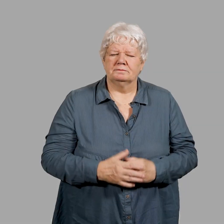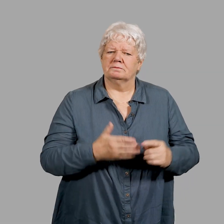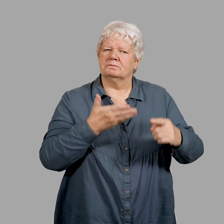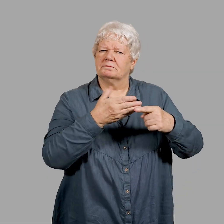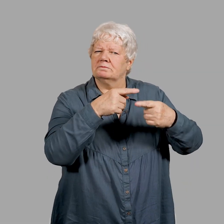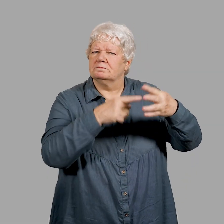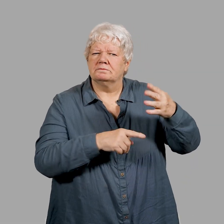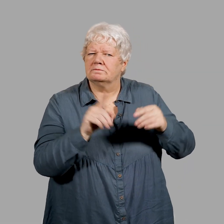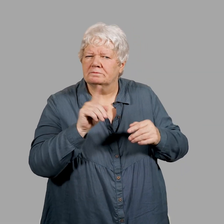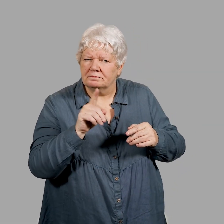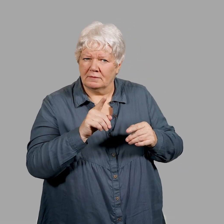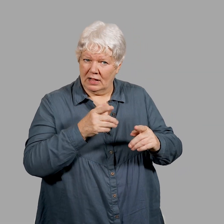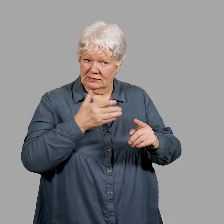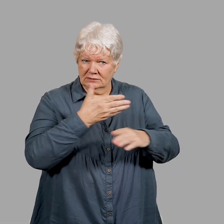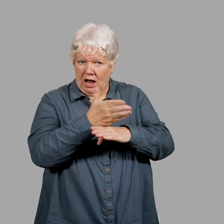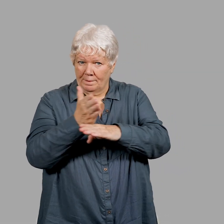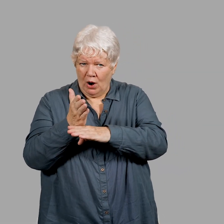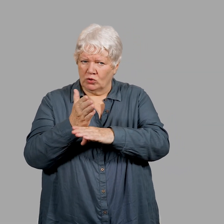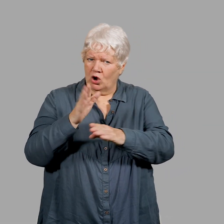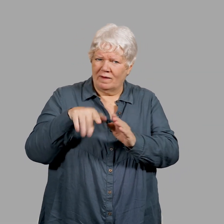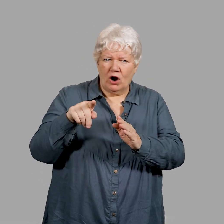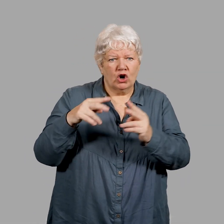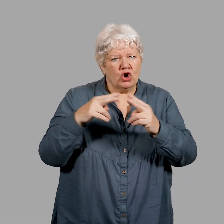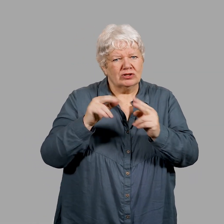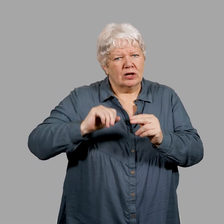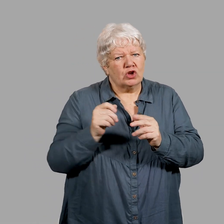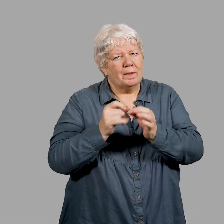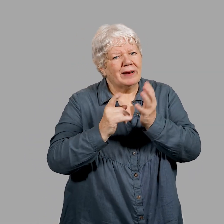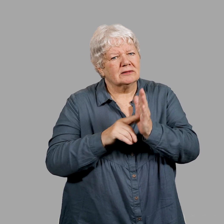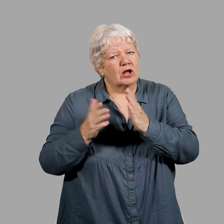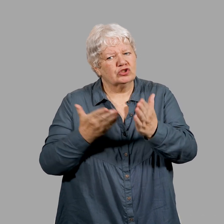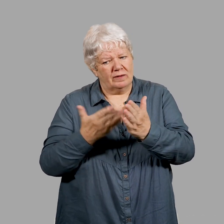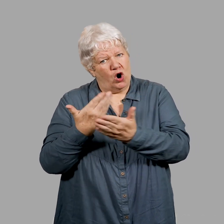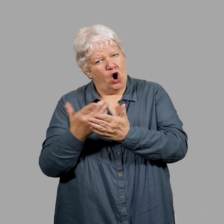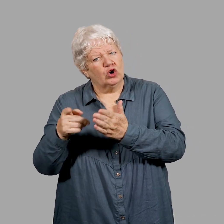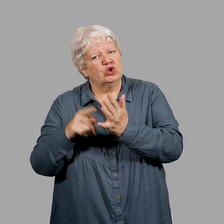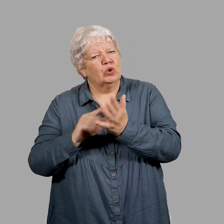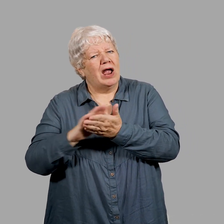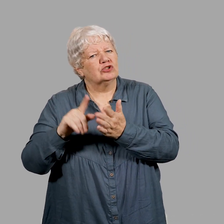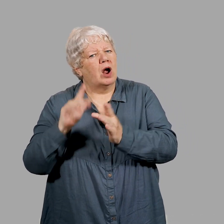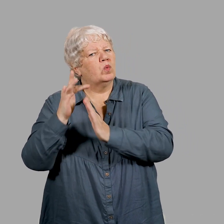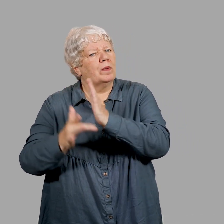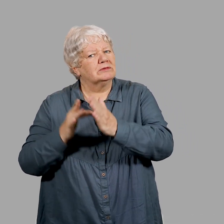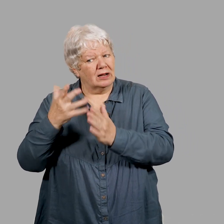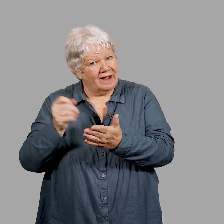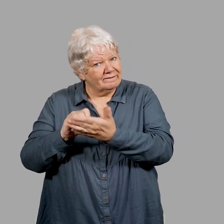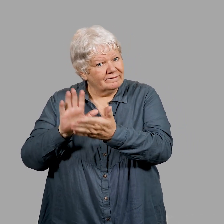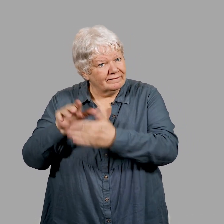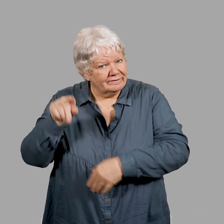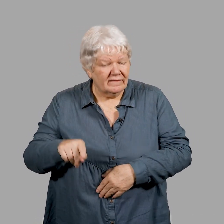Objective: Signpost to the Contact Scotland BSL service on UHI’s website.